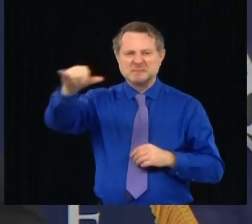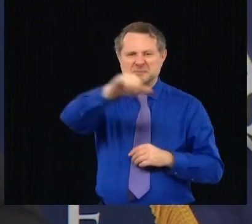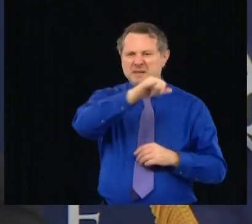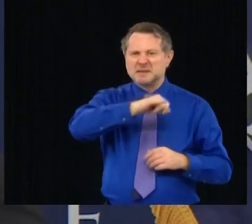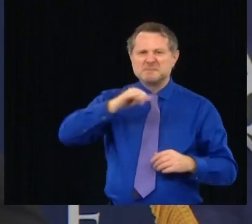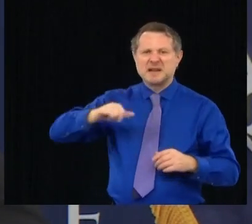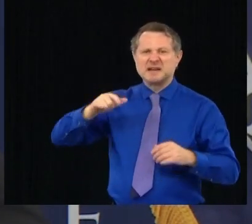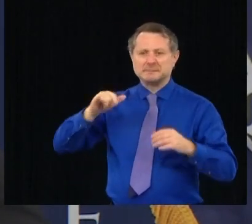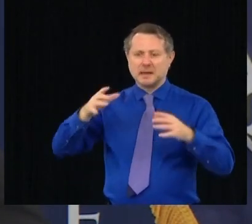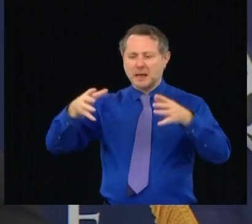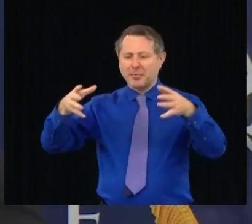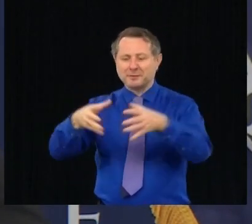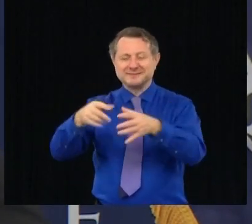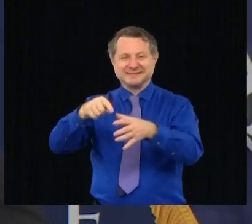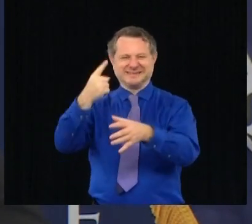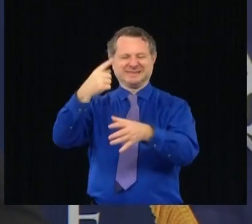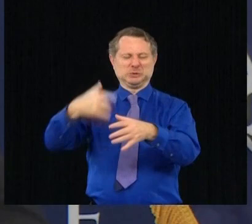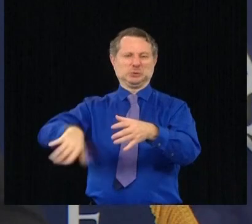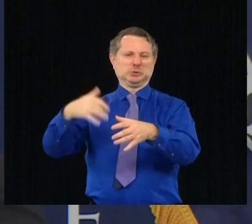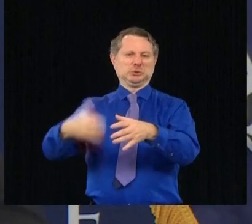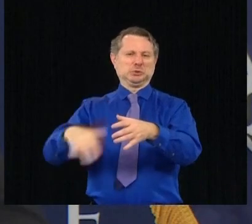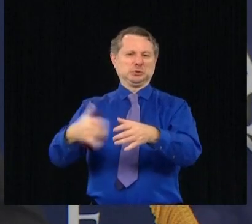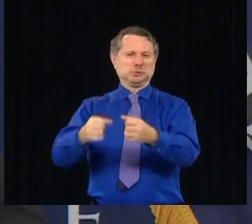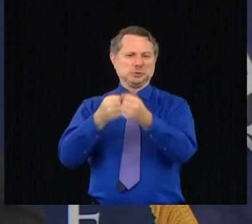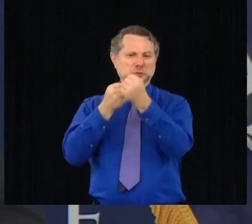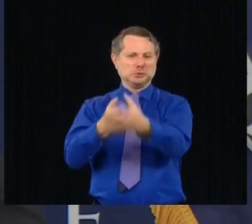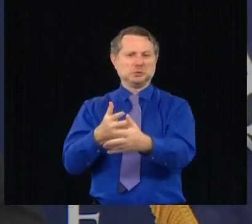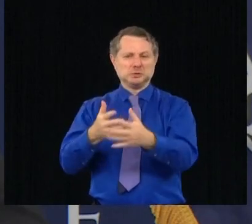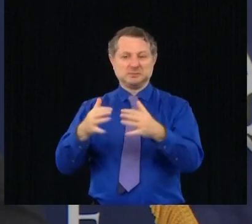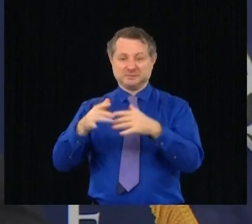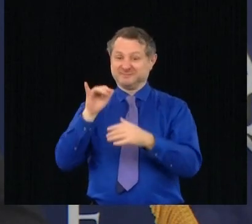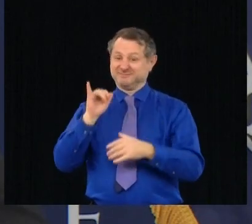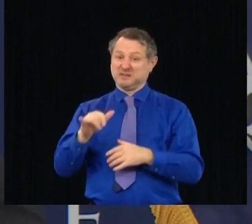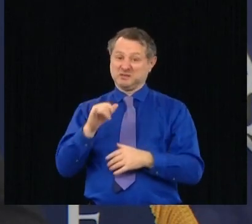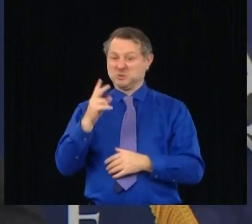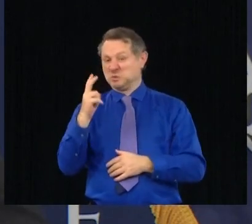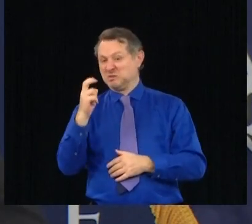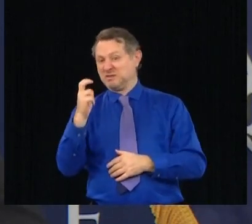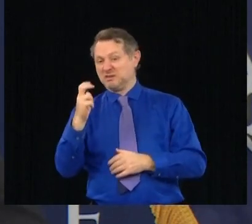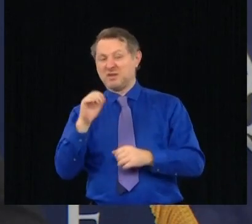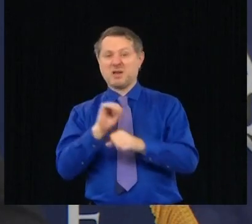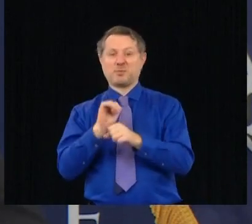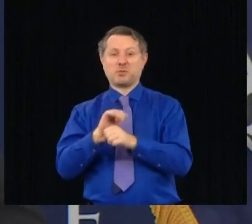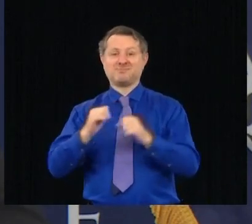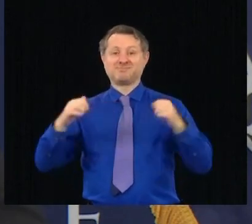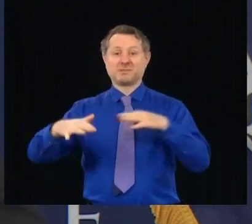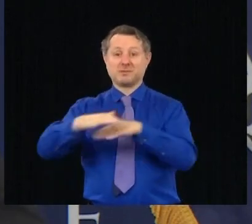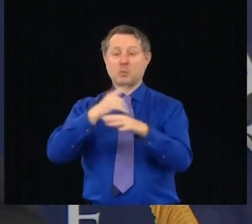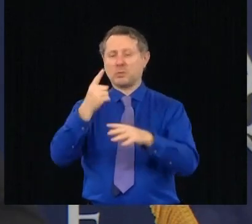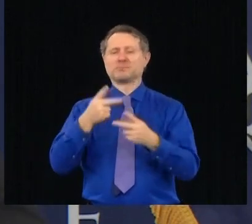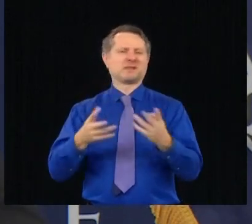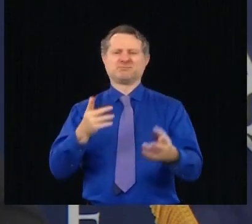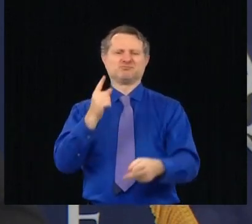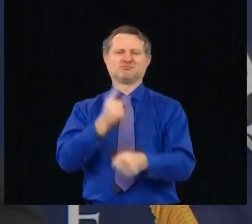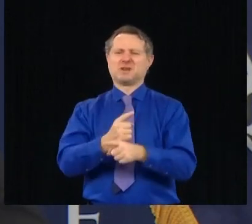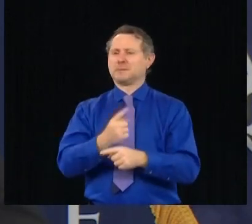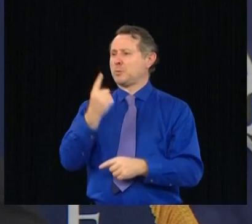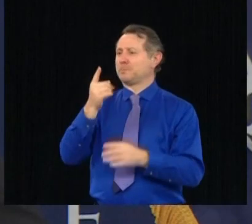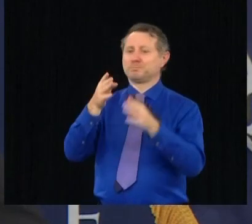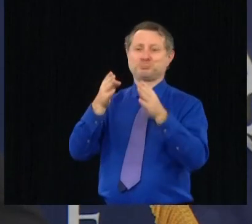AGAIN IN MADISON COUNTY. SO IT IS ABOUT THE GATHERINGS.